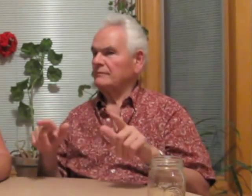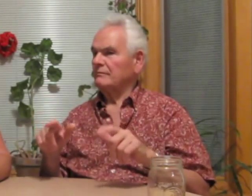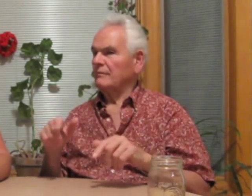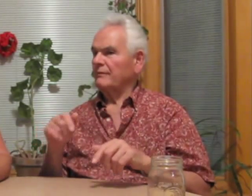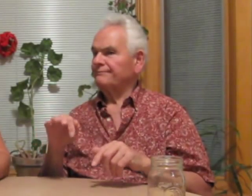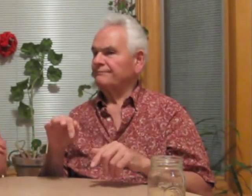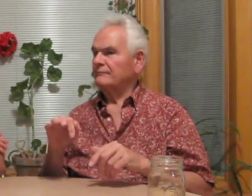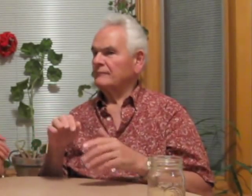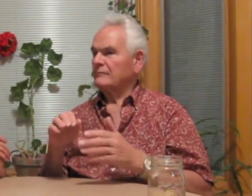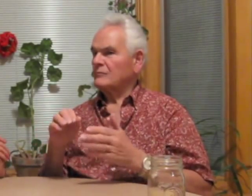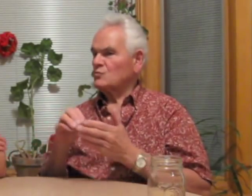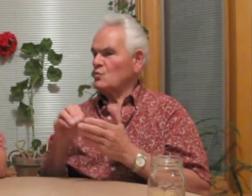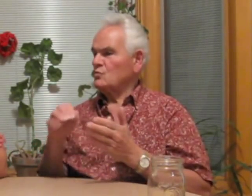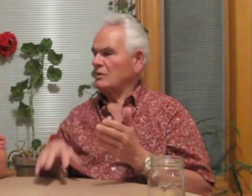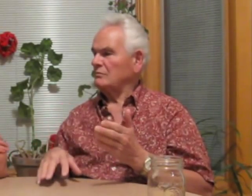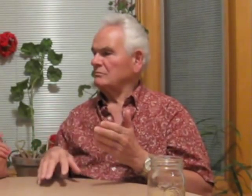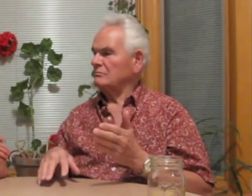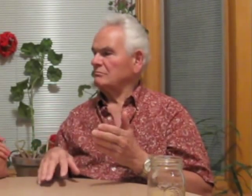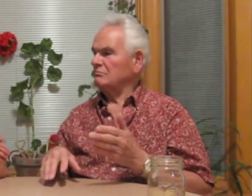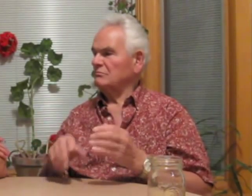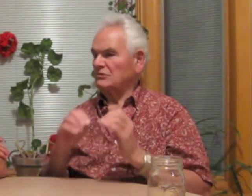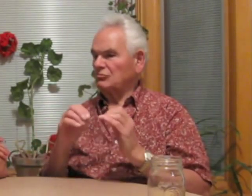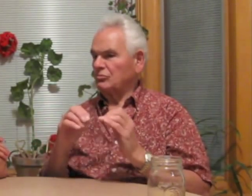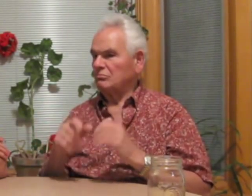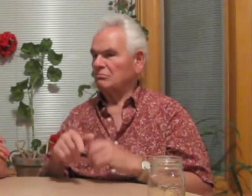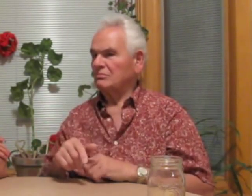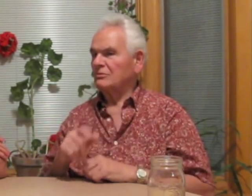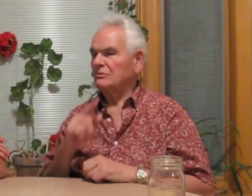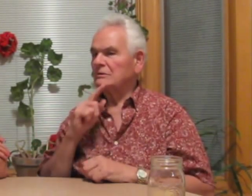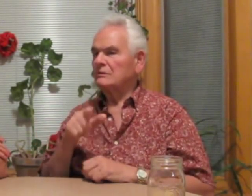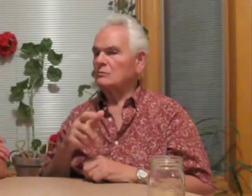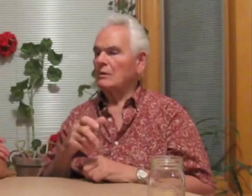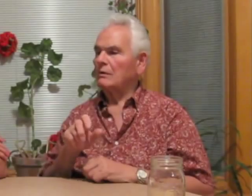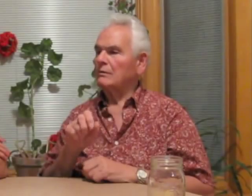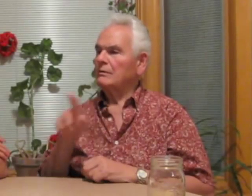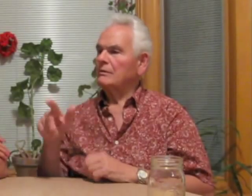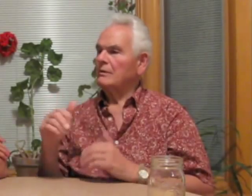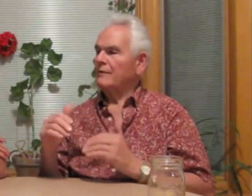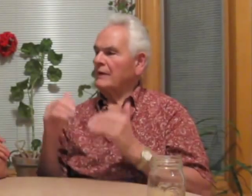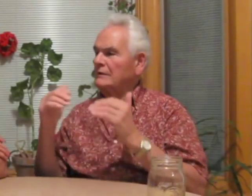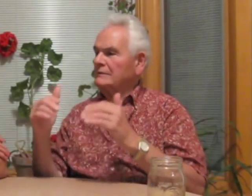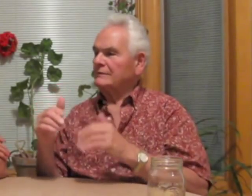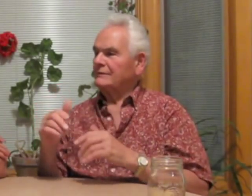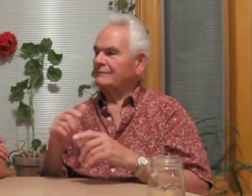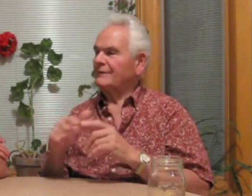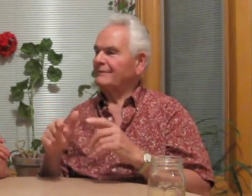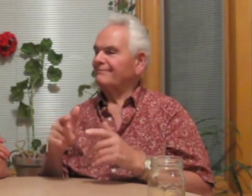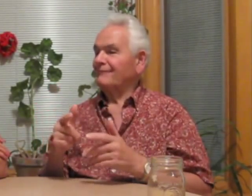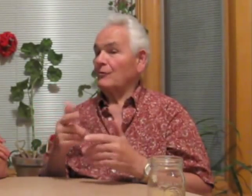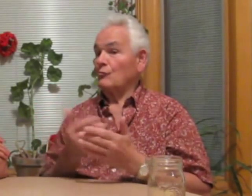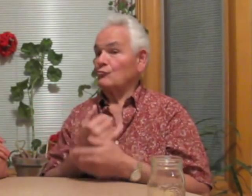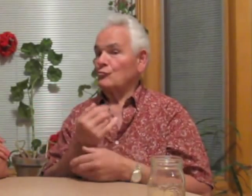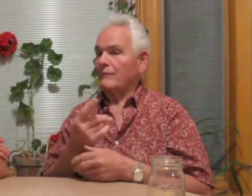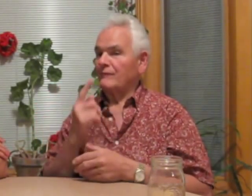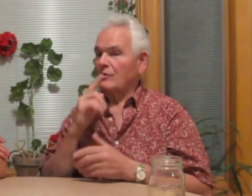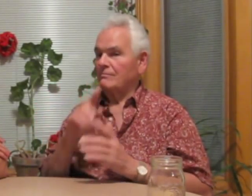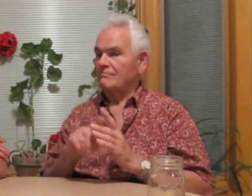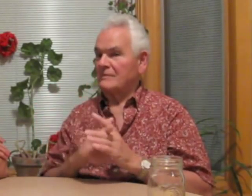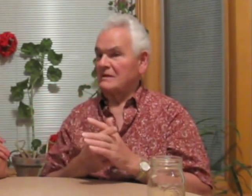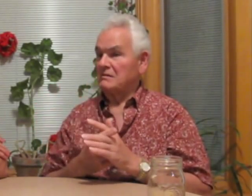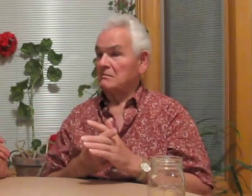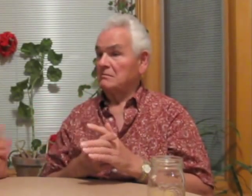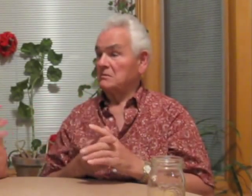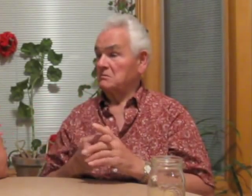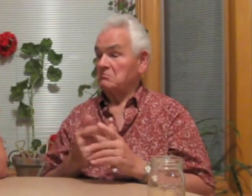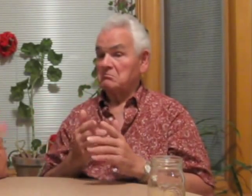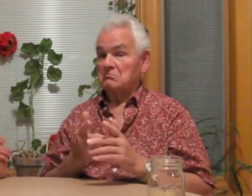He used to teach students who functioned at a basic level. Actually, he wanted to advance his position but it was a new job for him that he had to start there.